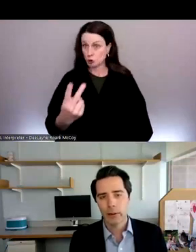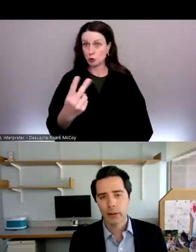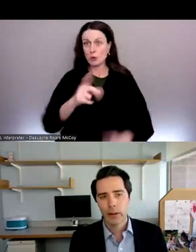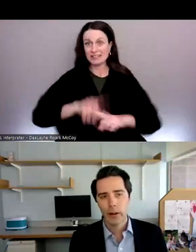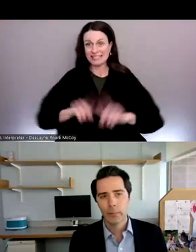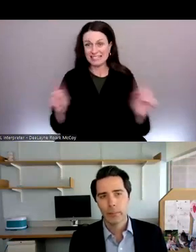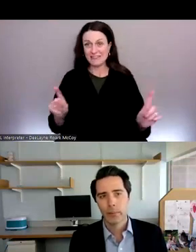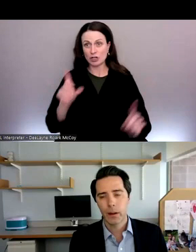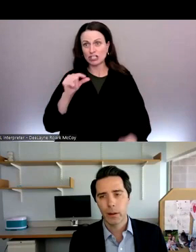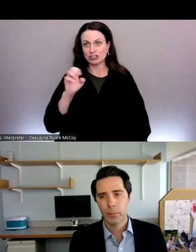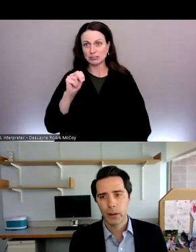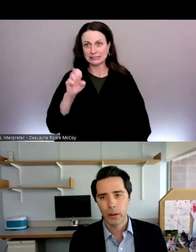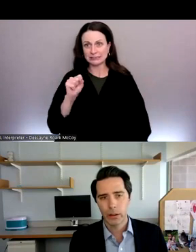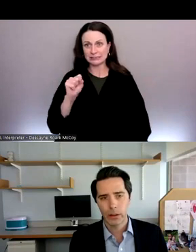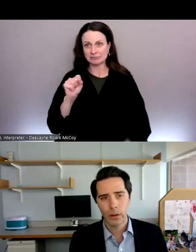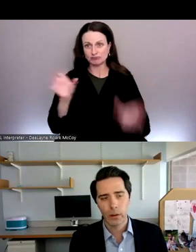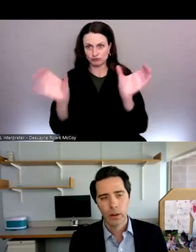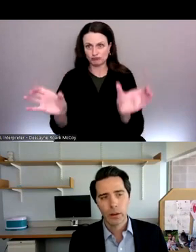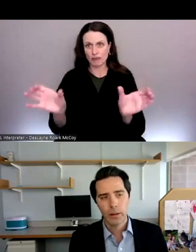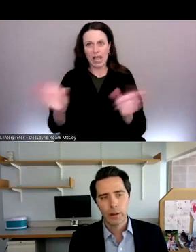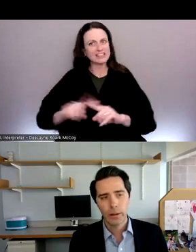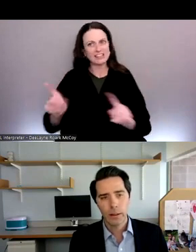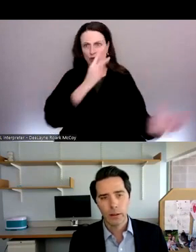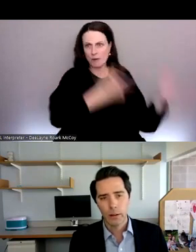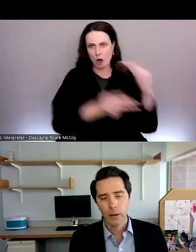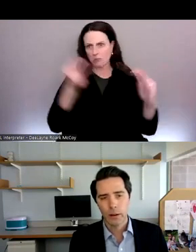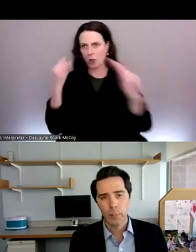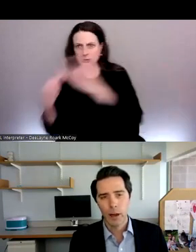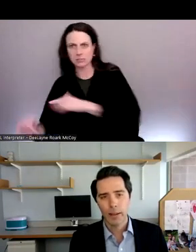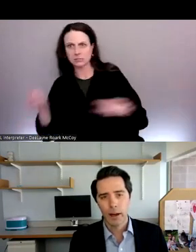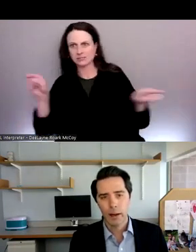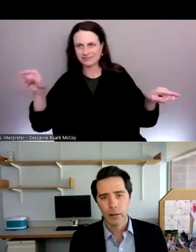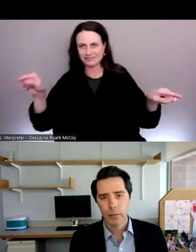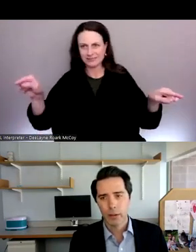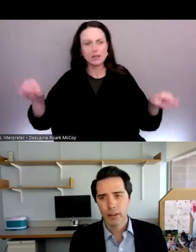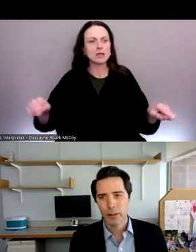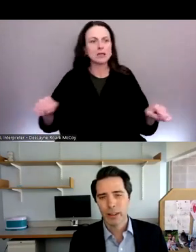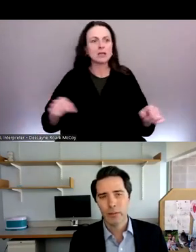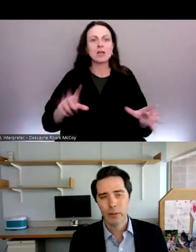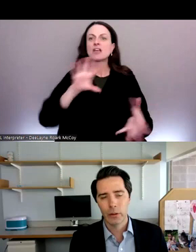different um uh prognosis so these are combined